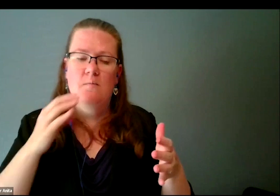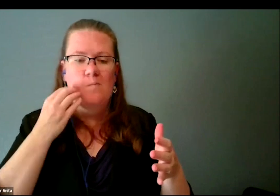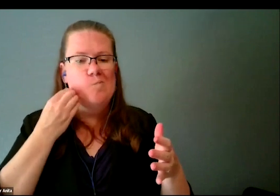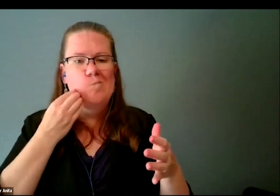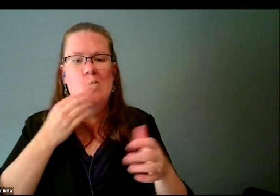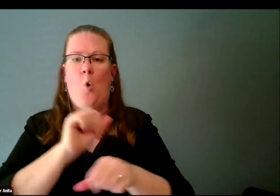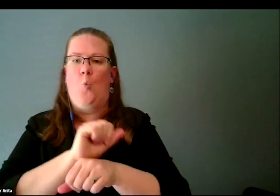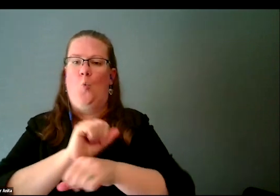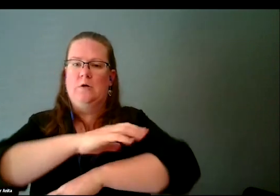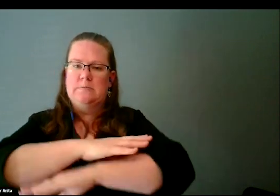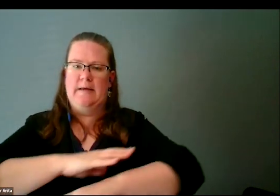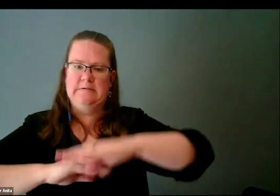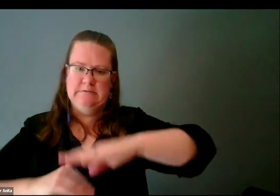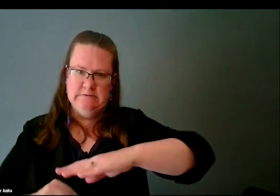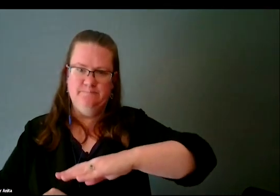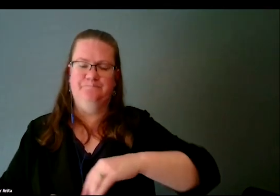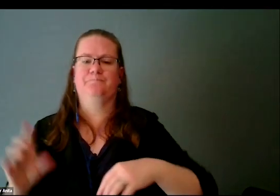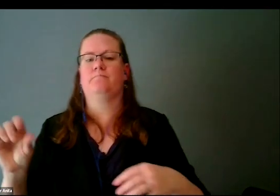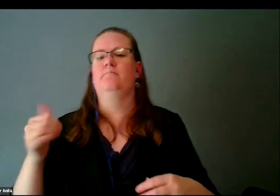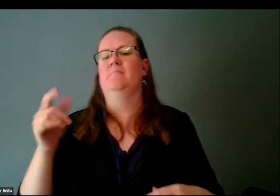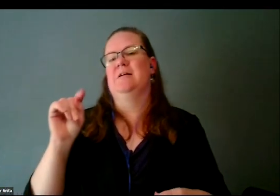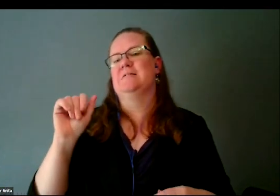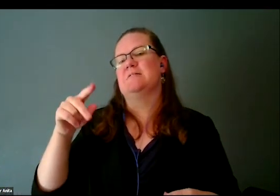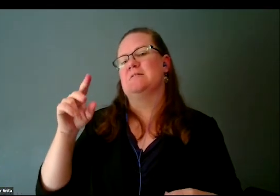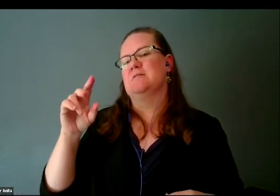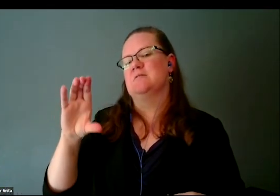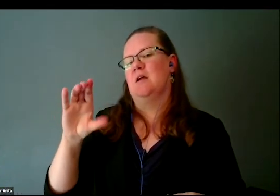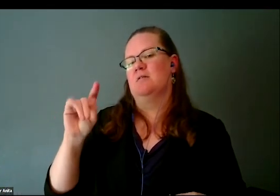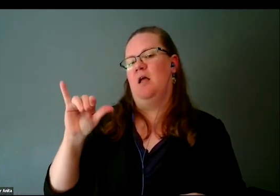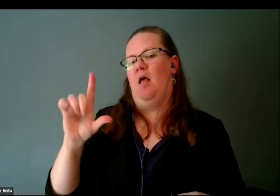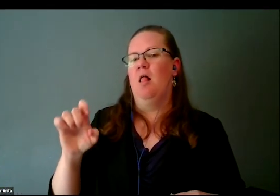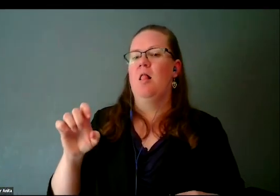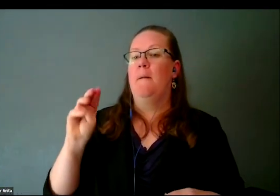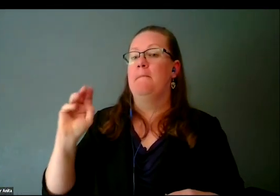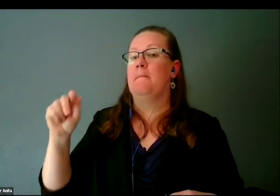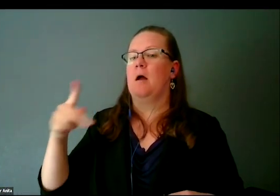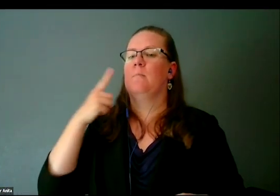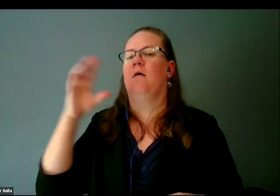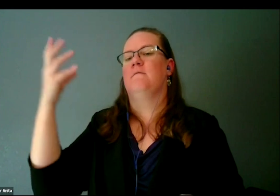and then there's a tactile map of the garden there at Fort Vancouver.